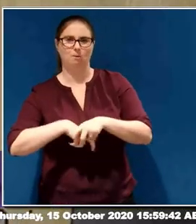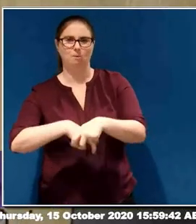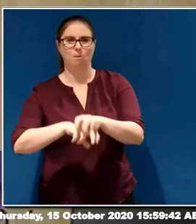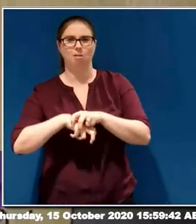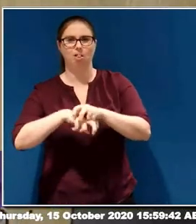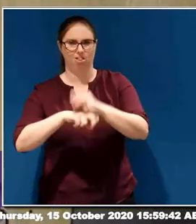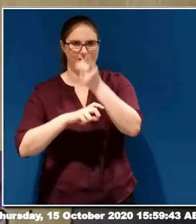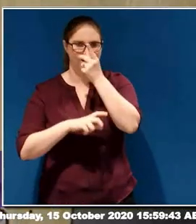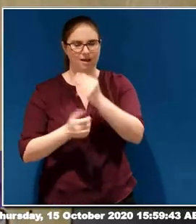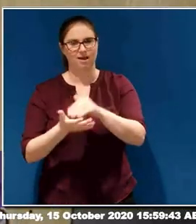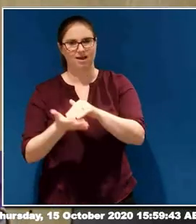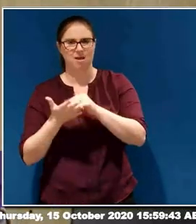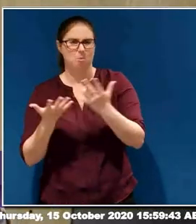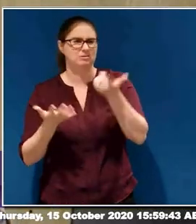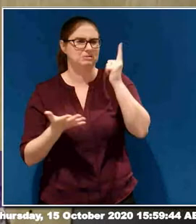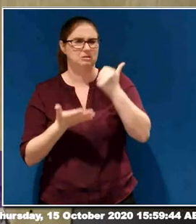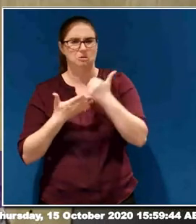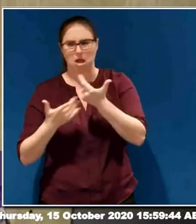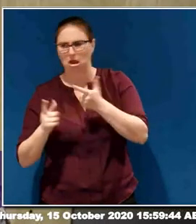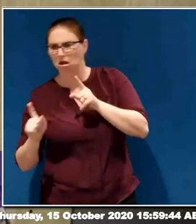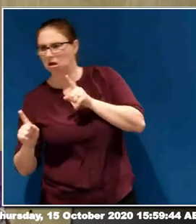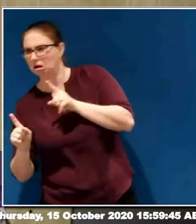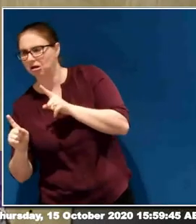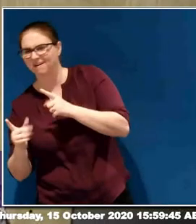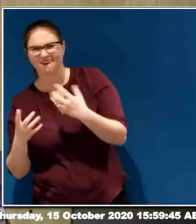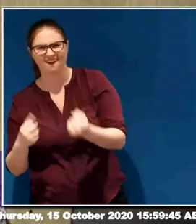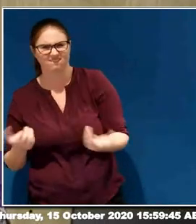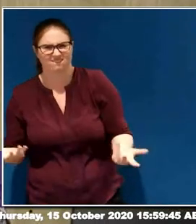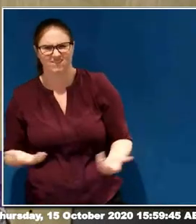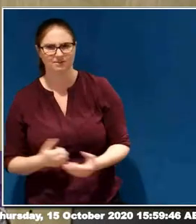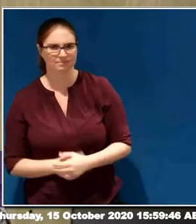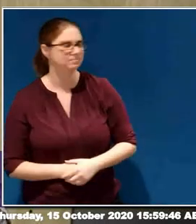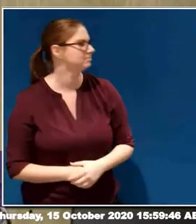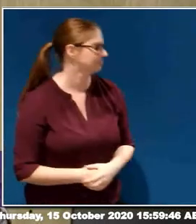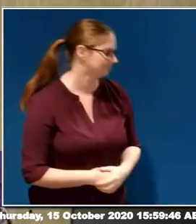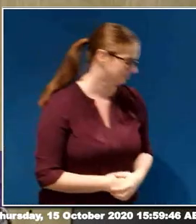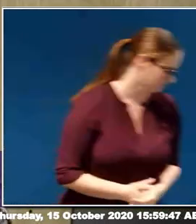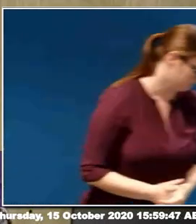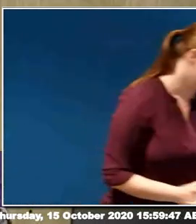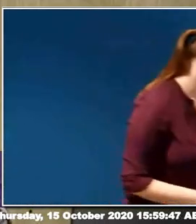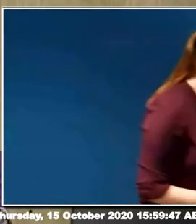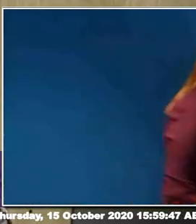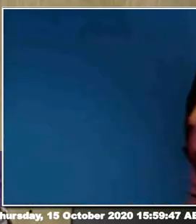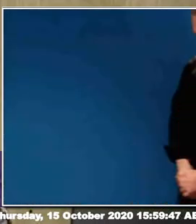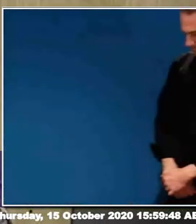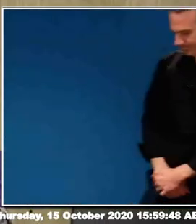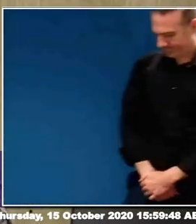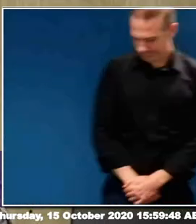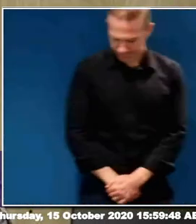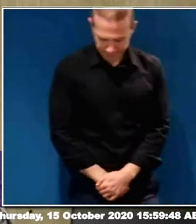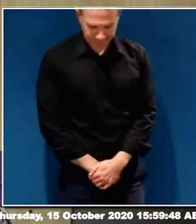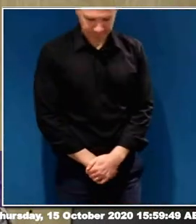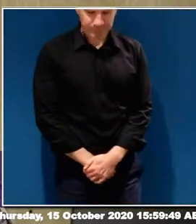Thank you. I guess my interest in this has come from 20 years as a judge